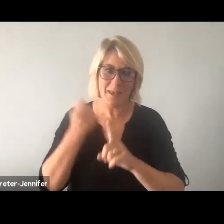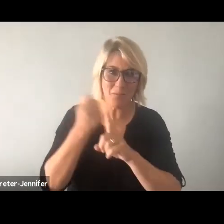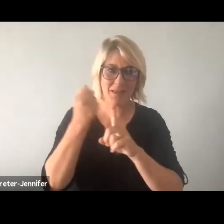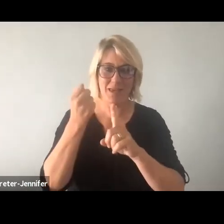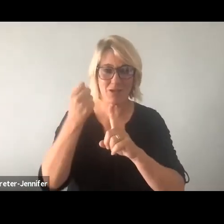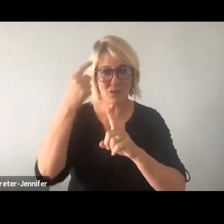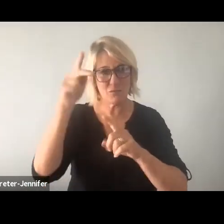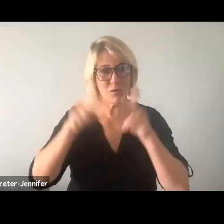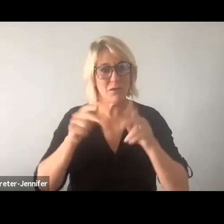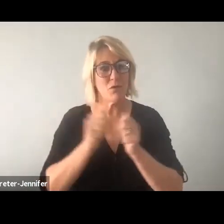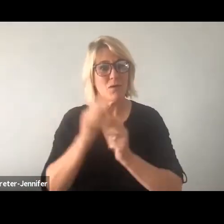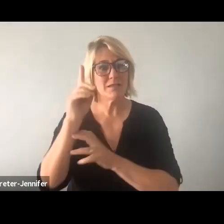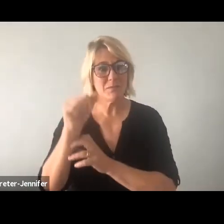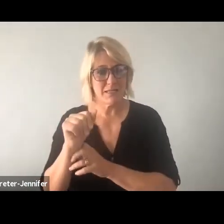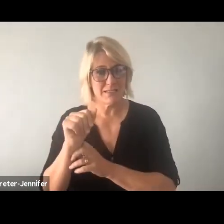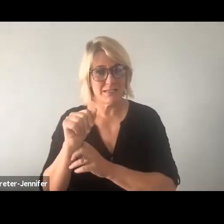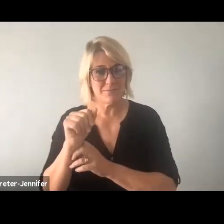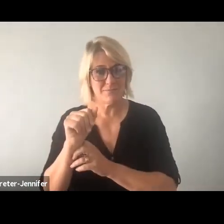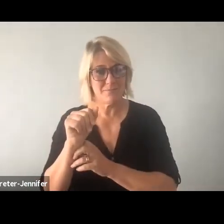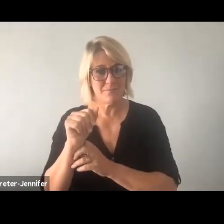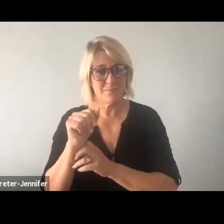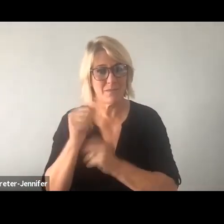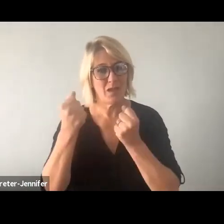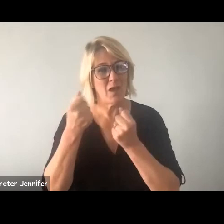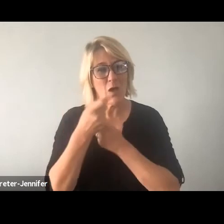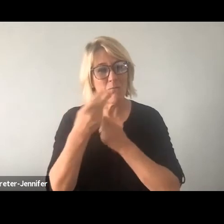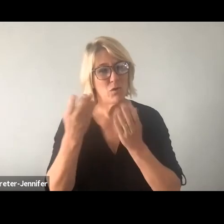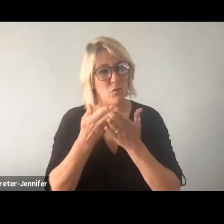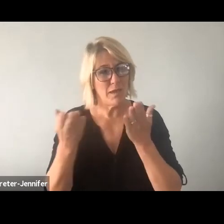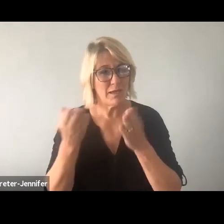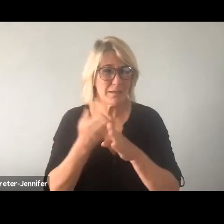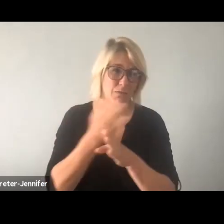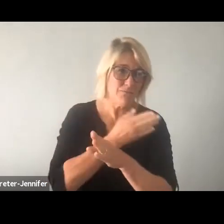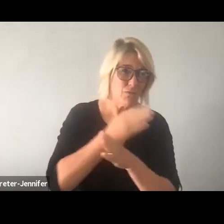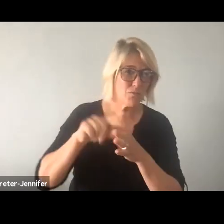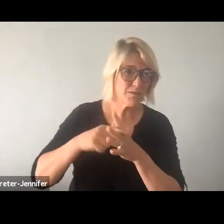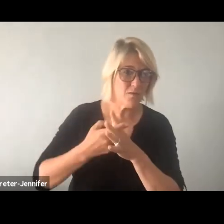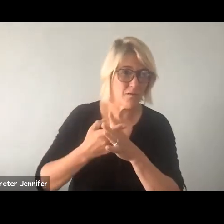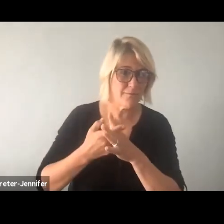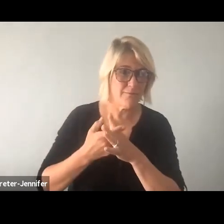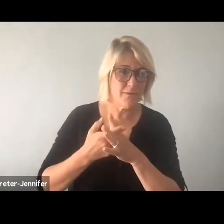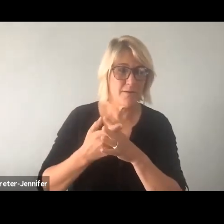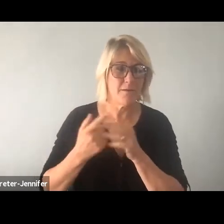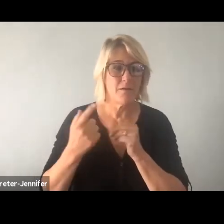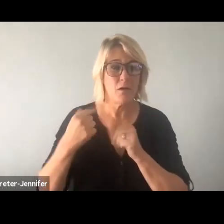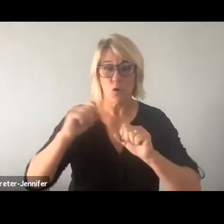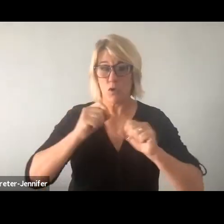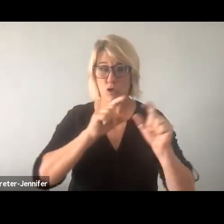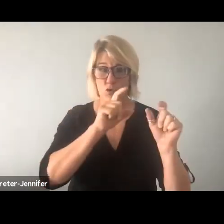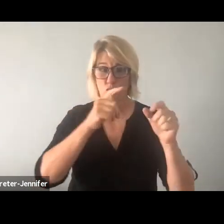member and facilitator for this talk today. Thank you for coming to this workshop. I want to mention a few